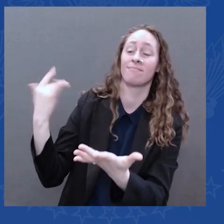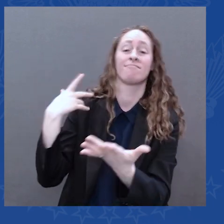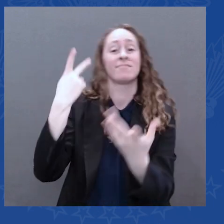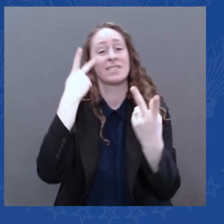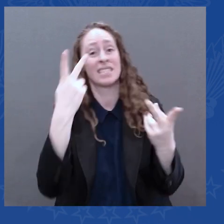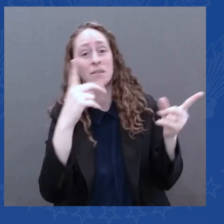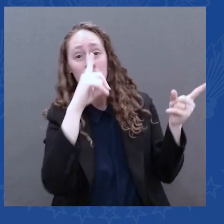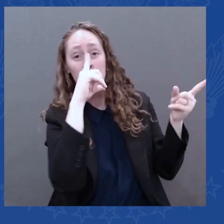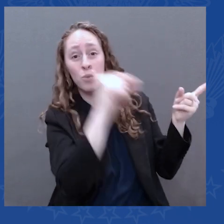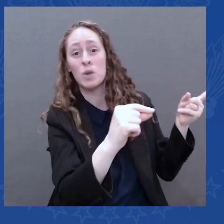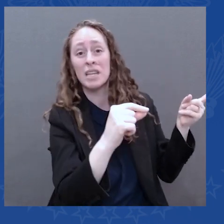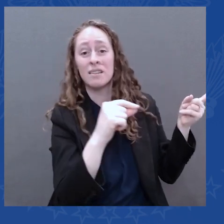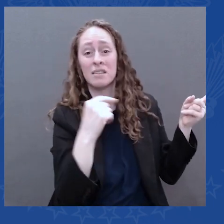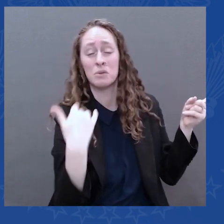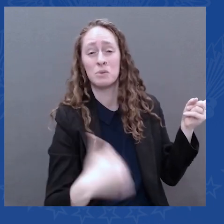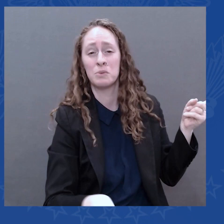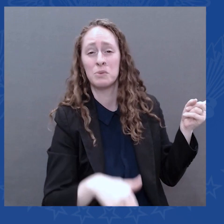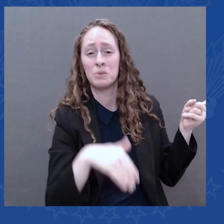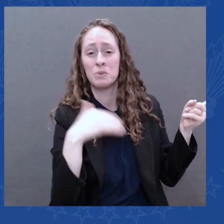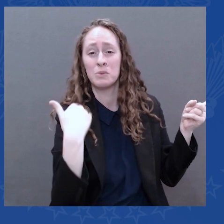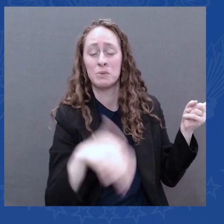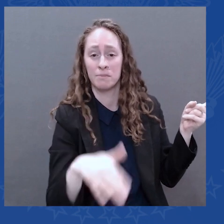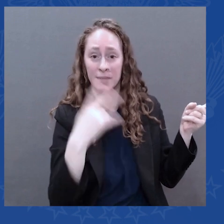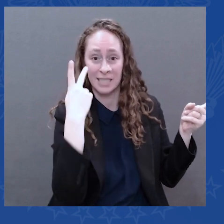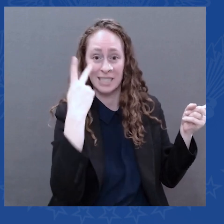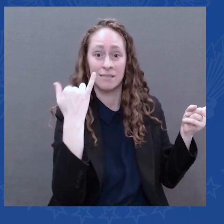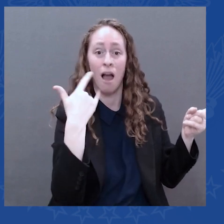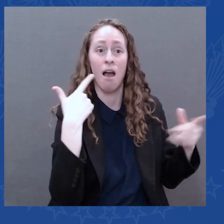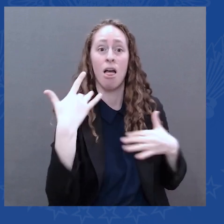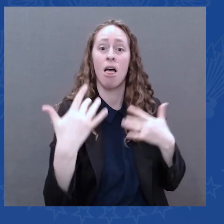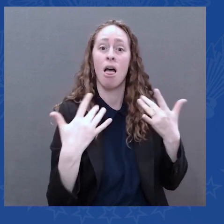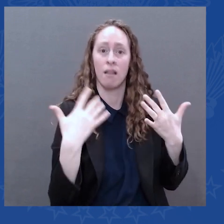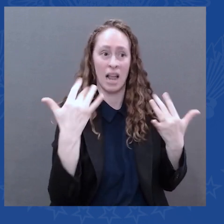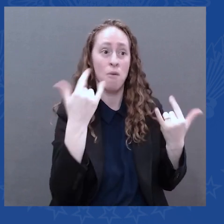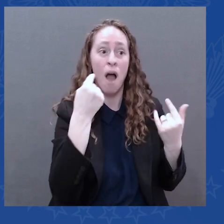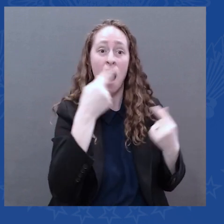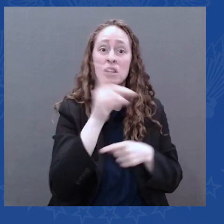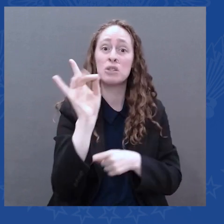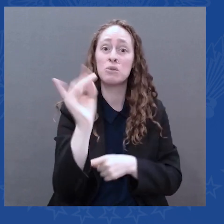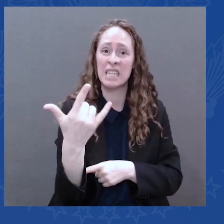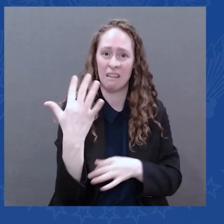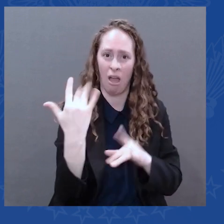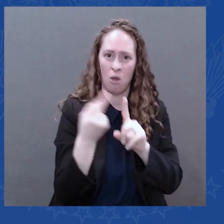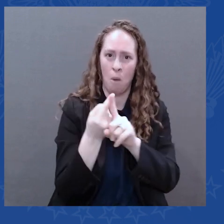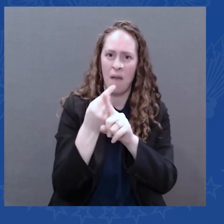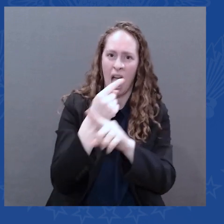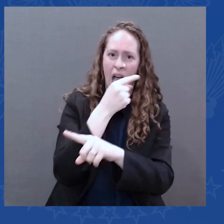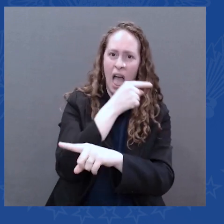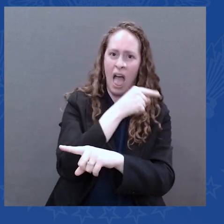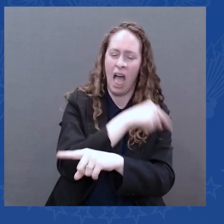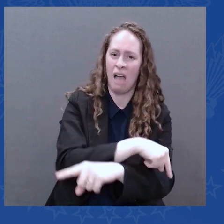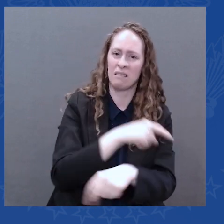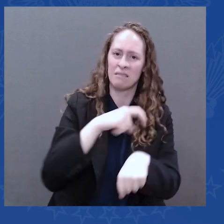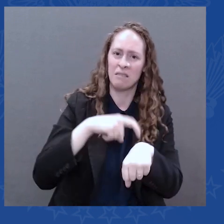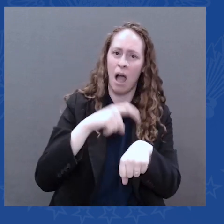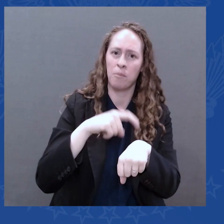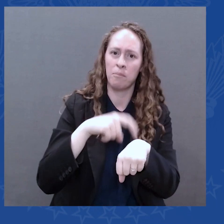an era of brutal use of force, of power politics, of spheres of influence, and internal repression.